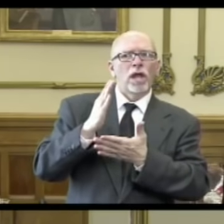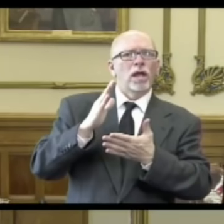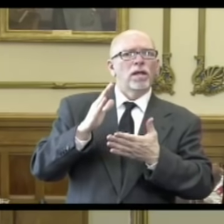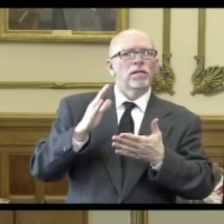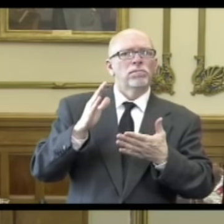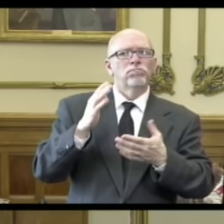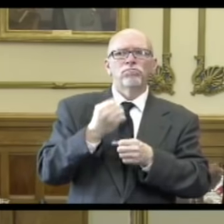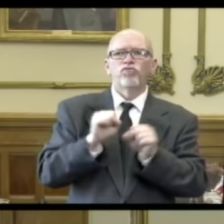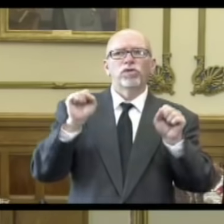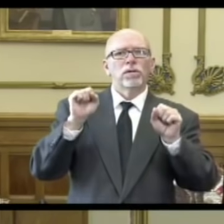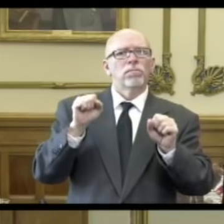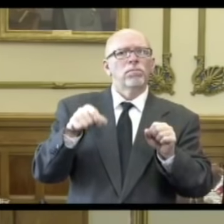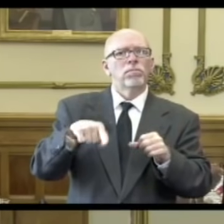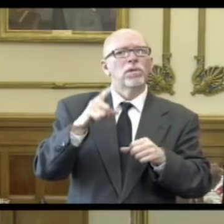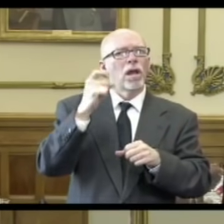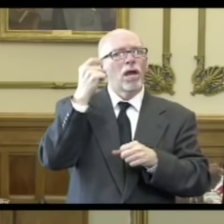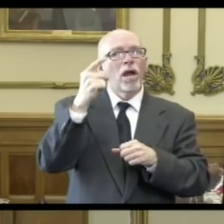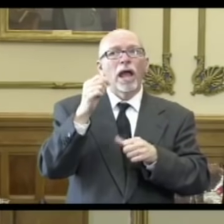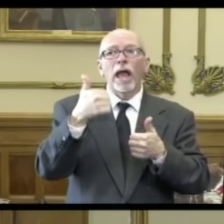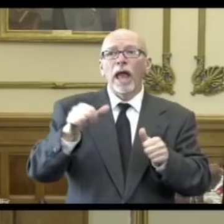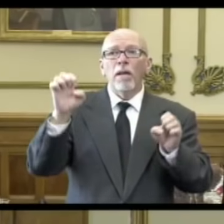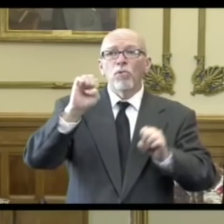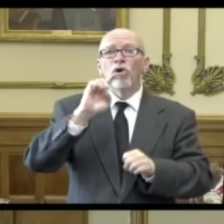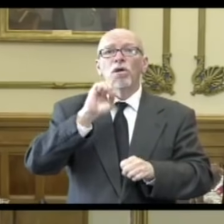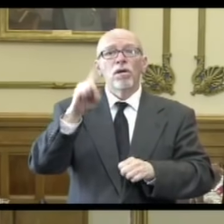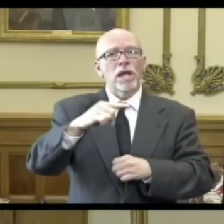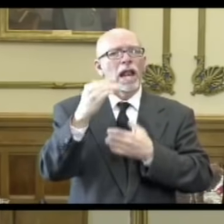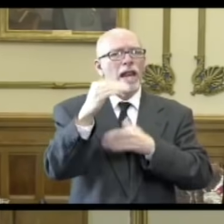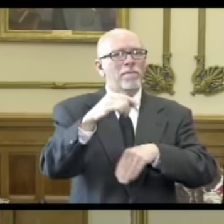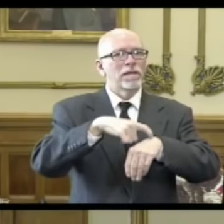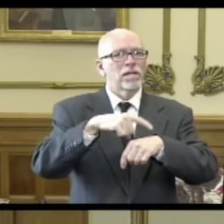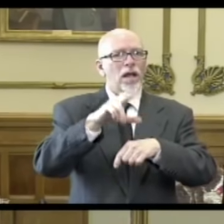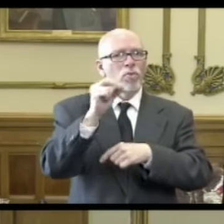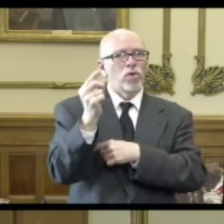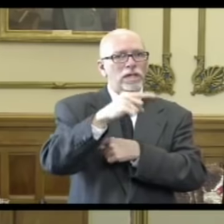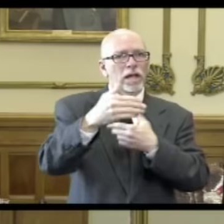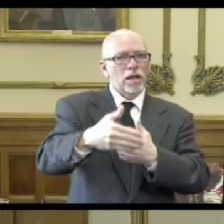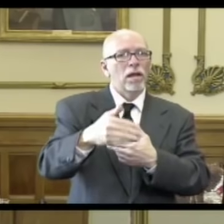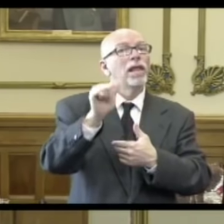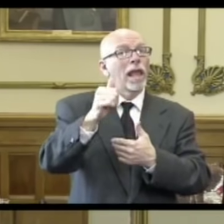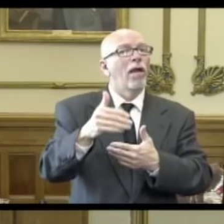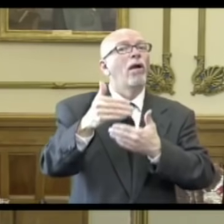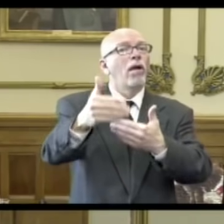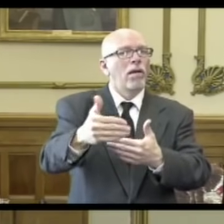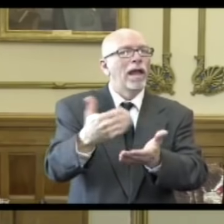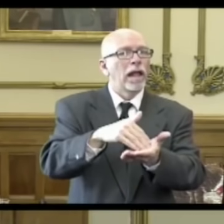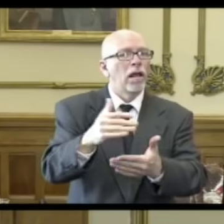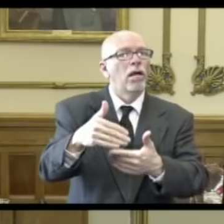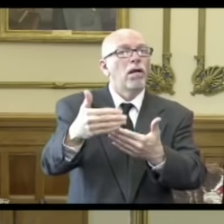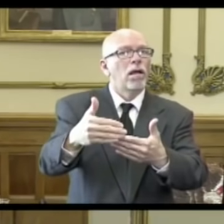PERMANENT. AND THAT'S ANOTHER PROTECTION TO THE CONSTITUTIONAL RIGHTS THAT PEOPLE ENJOY IN THE CIVIL LIBERTIES THAT PEOPLE ENJOY IS THAT THIS IS A LIMITED